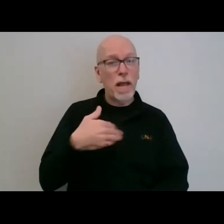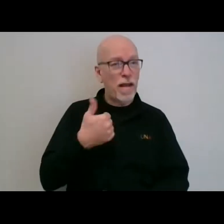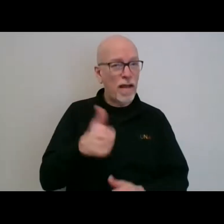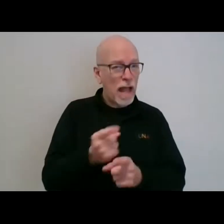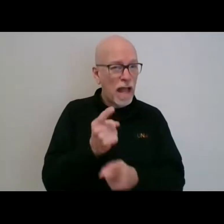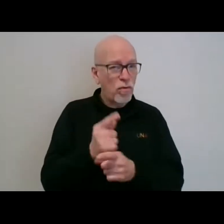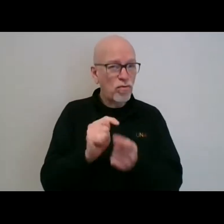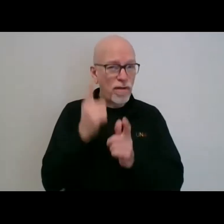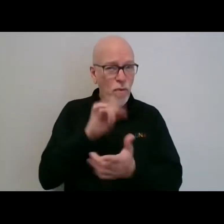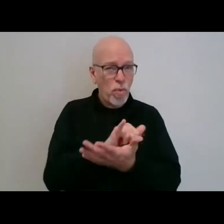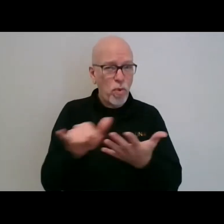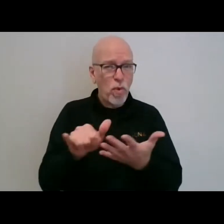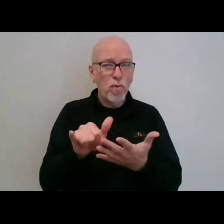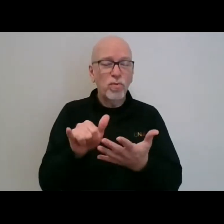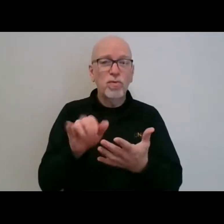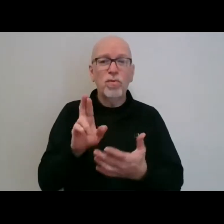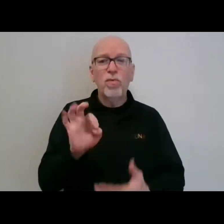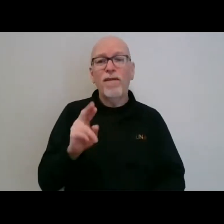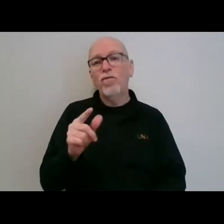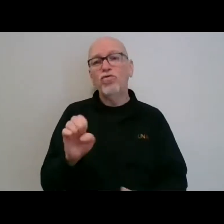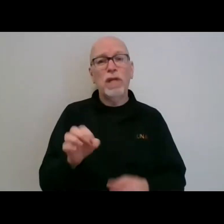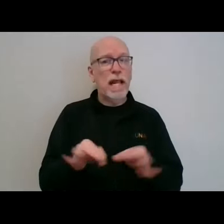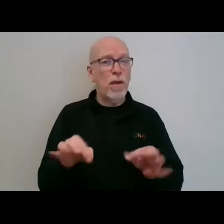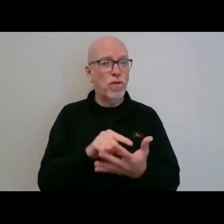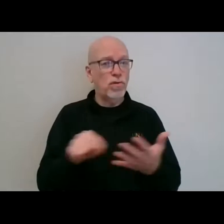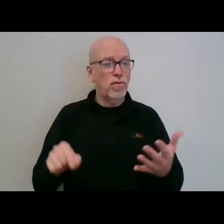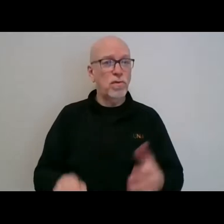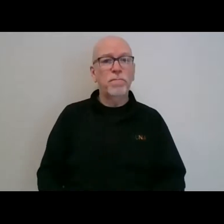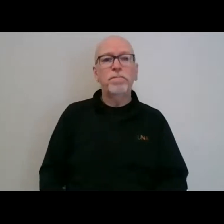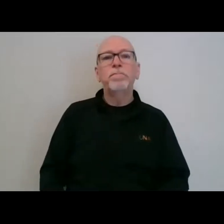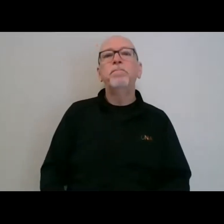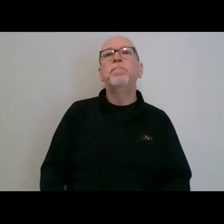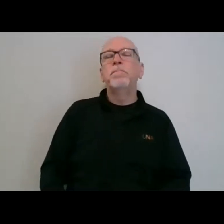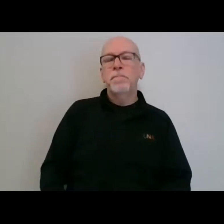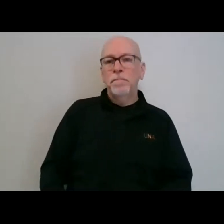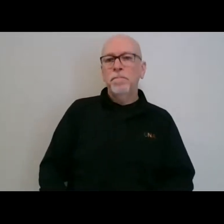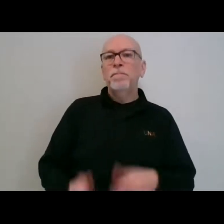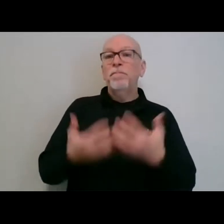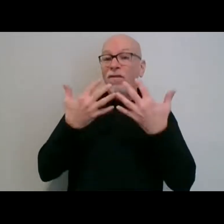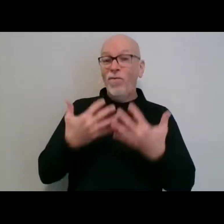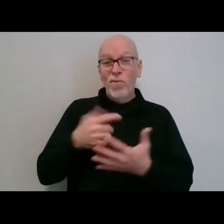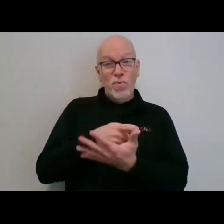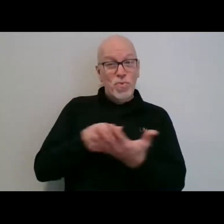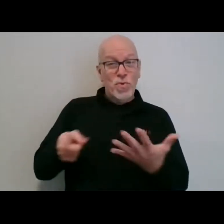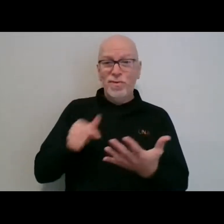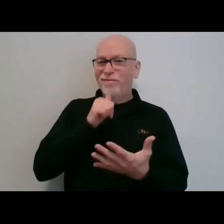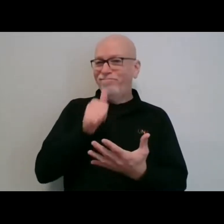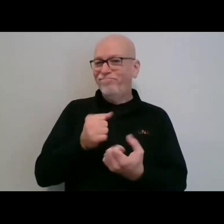for these refugee languages? So unfortunately those are not as good